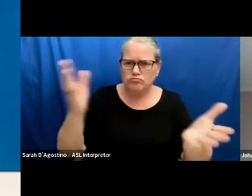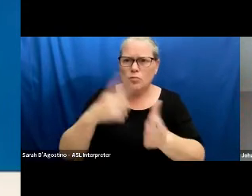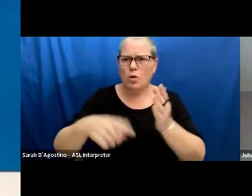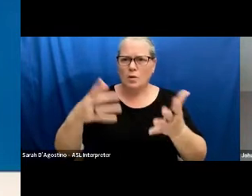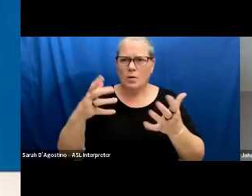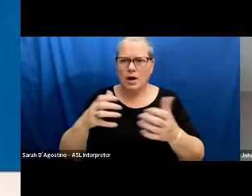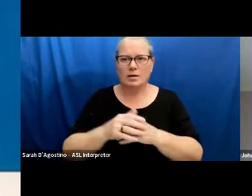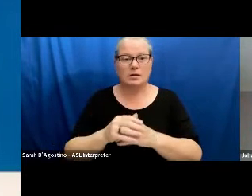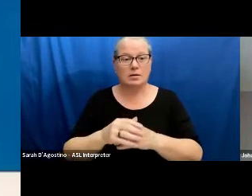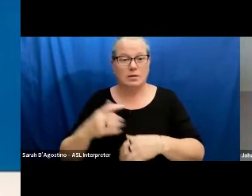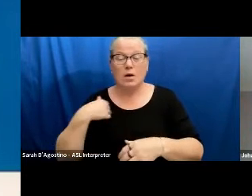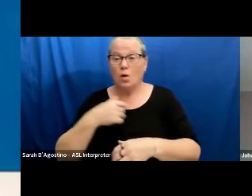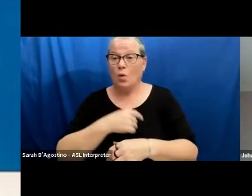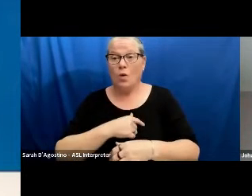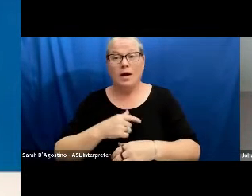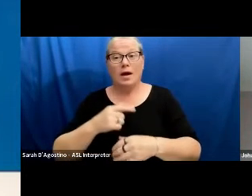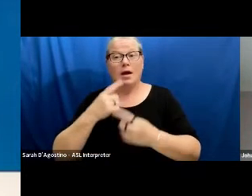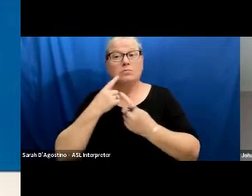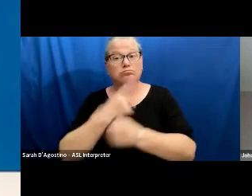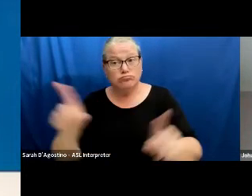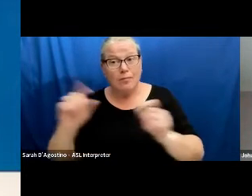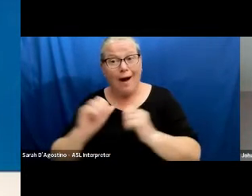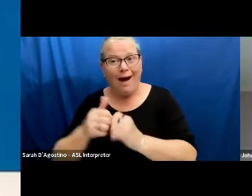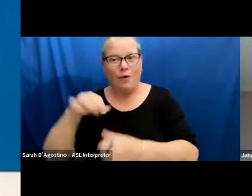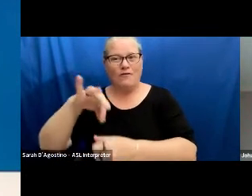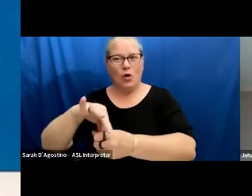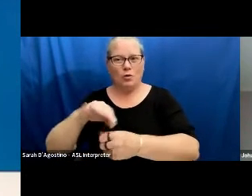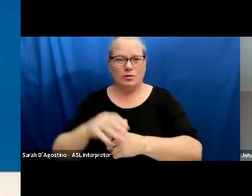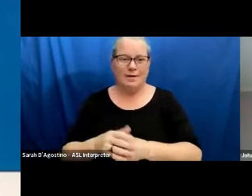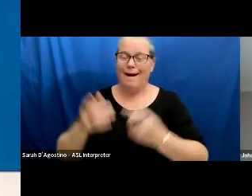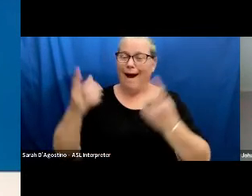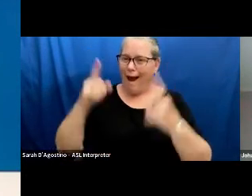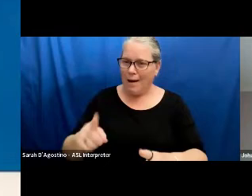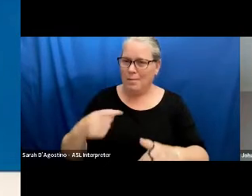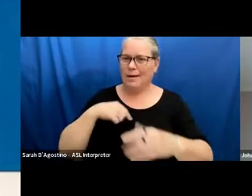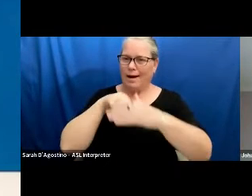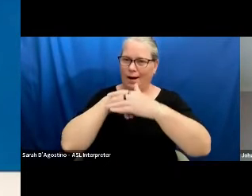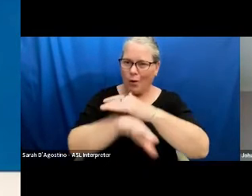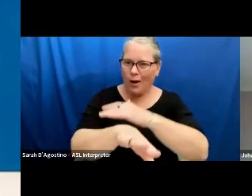it in the box get that sticker there's a feeling i get that i'm part of the rest of my community